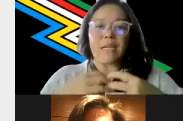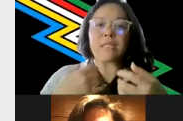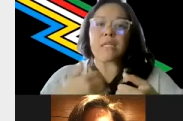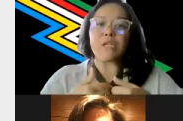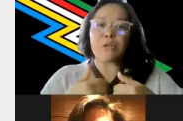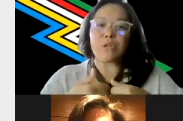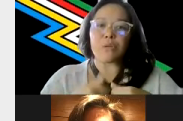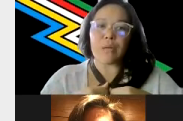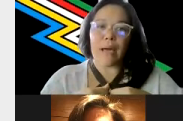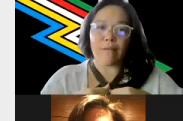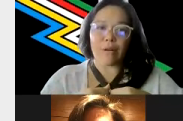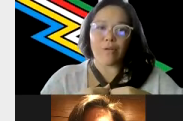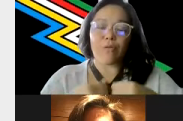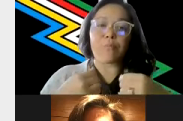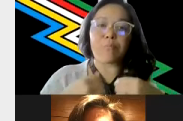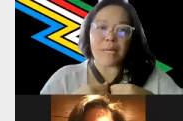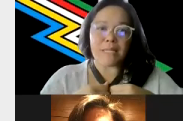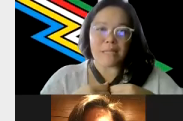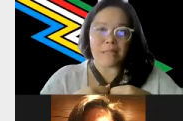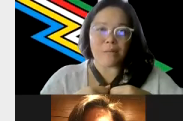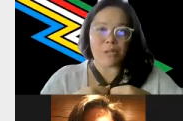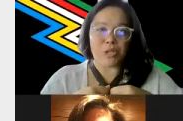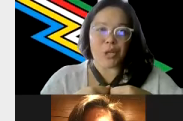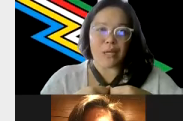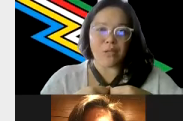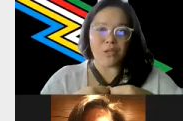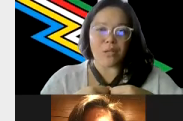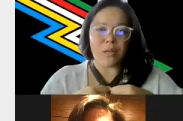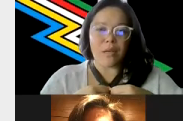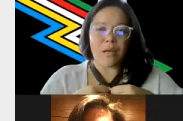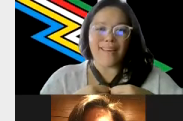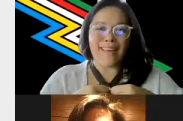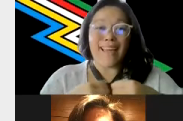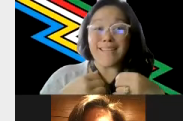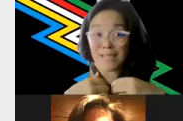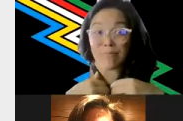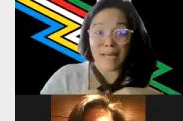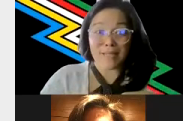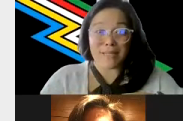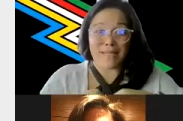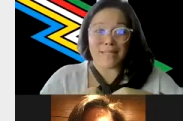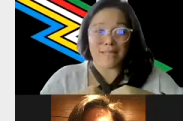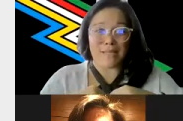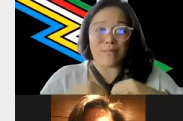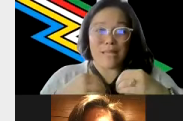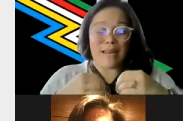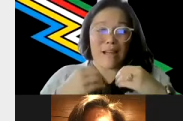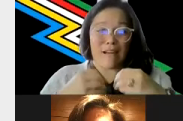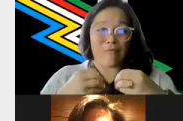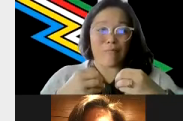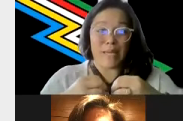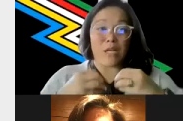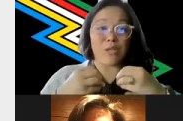can continue to do that for big systems change and dismantling systems that have been so